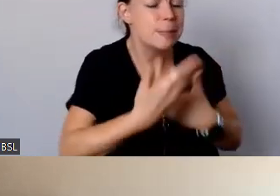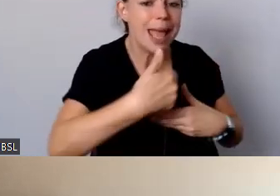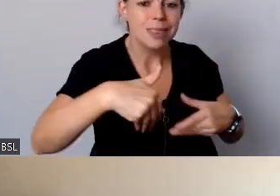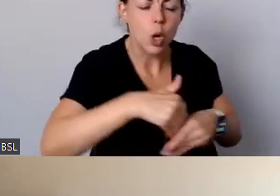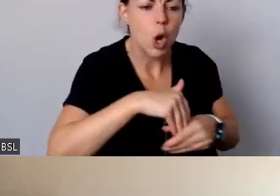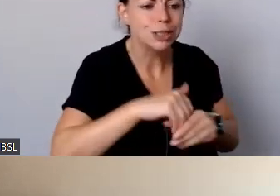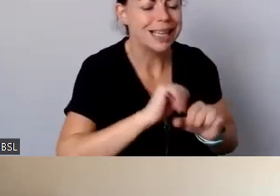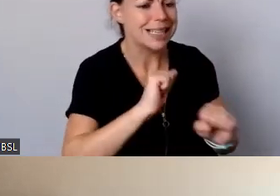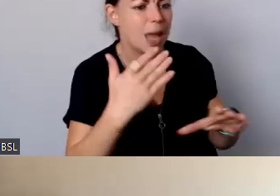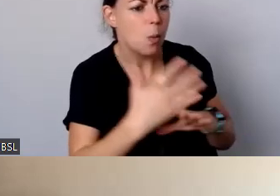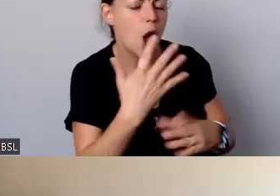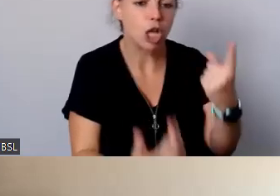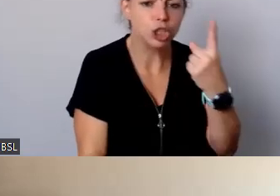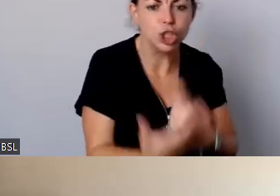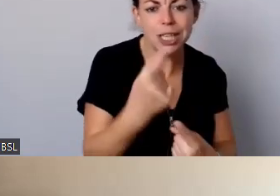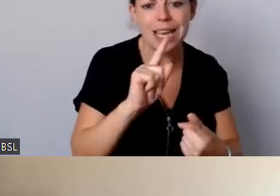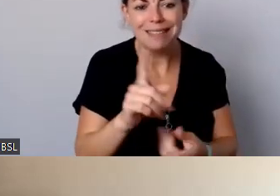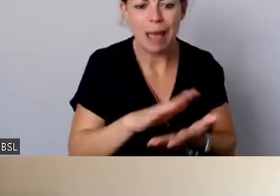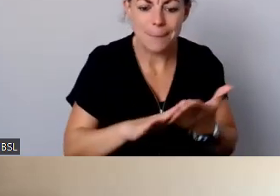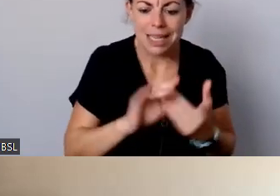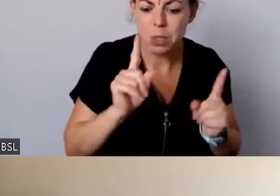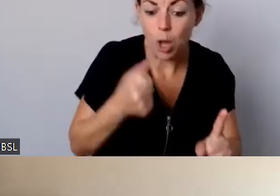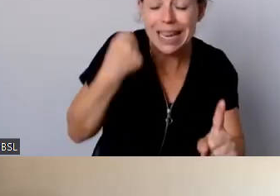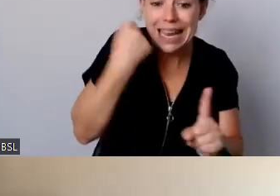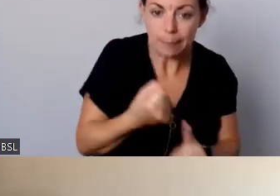within what it meant and the impact and how it was relevant